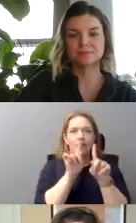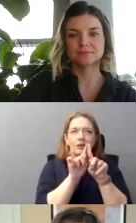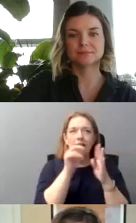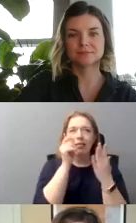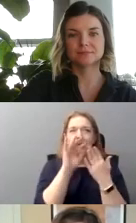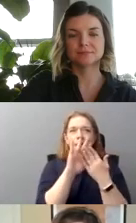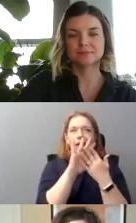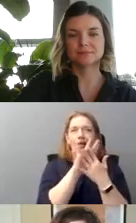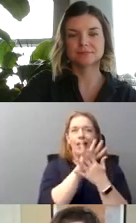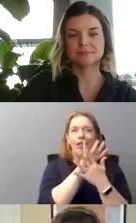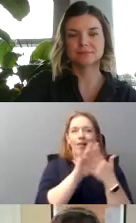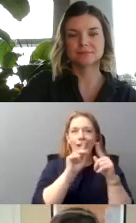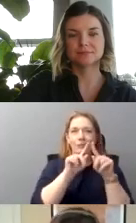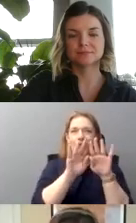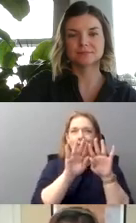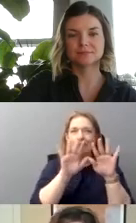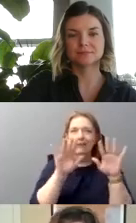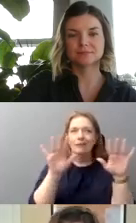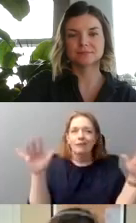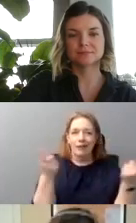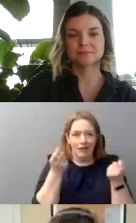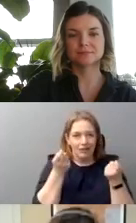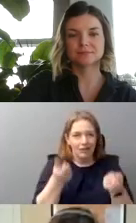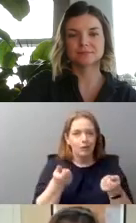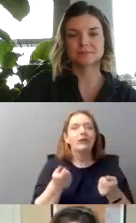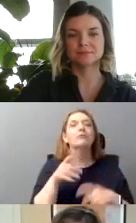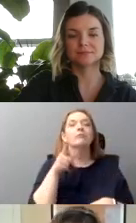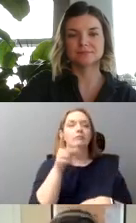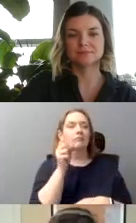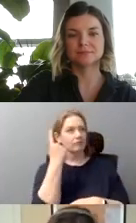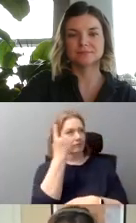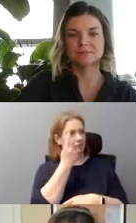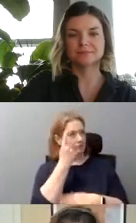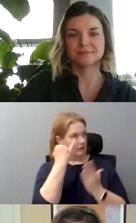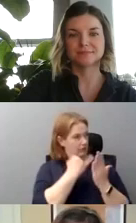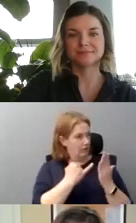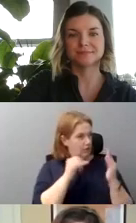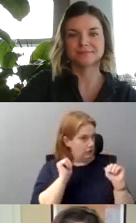Everything here makes you question what art can be, what it should be, and it breaks all